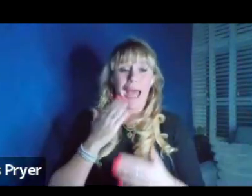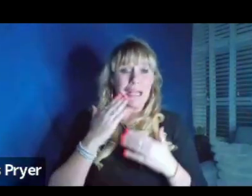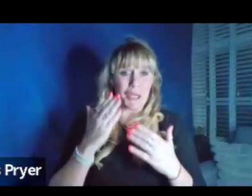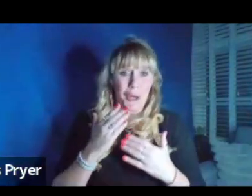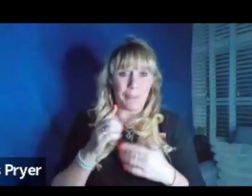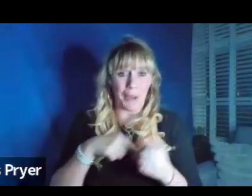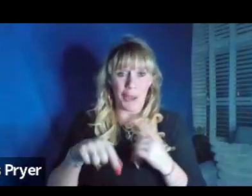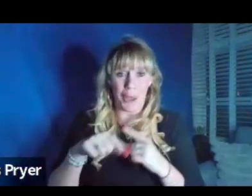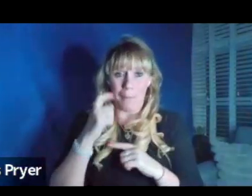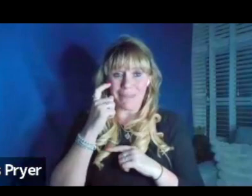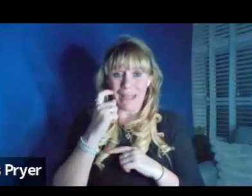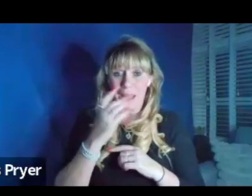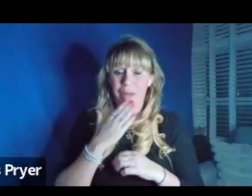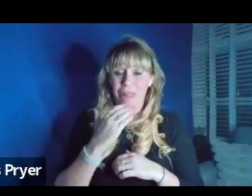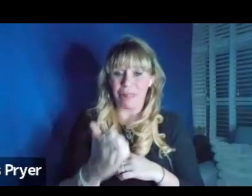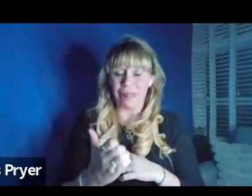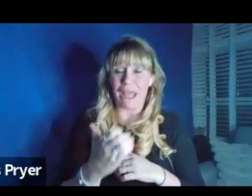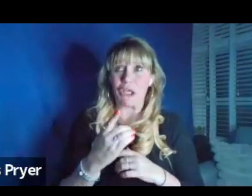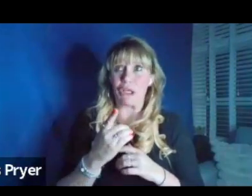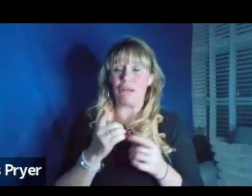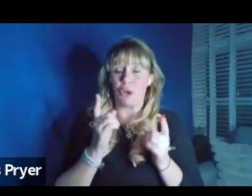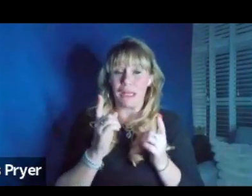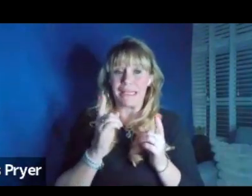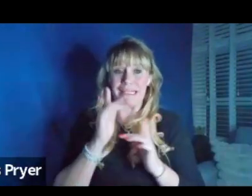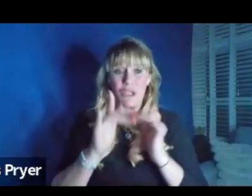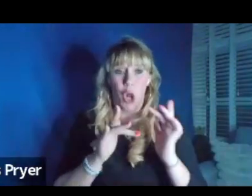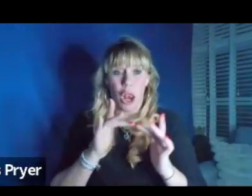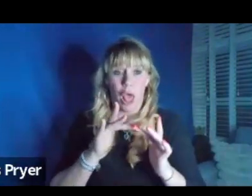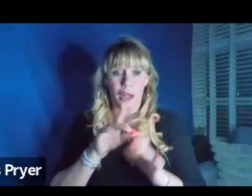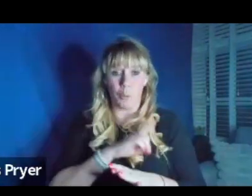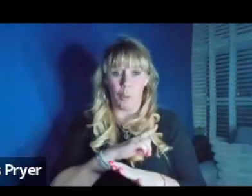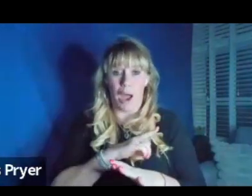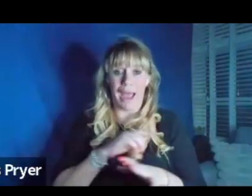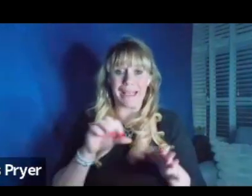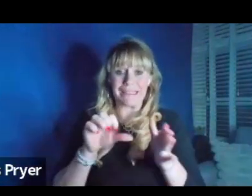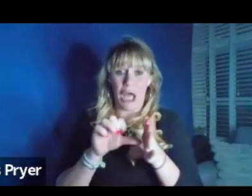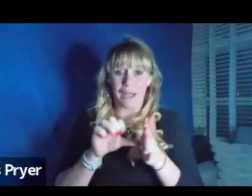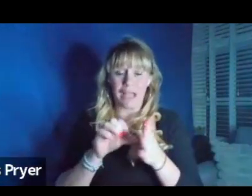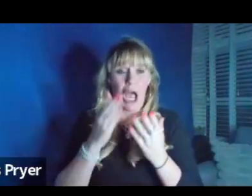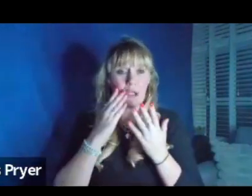because you know it's harder especially as we get older, I don't know how many you are in that gang